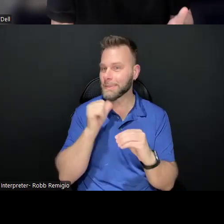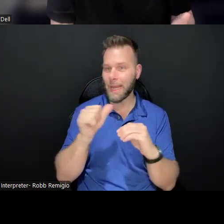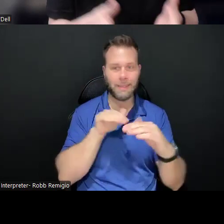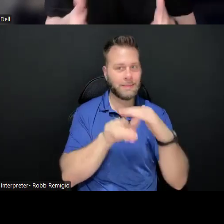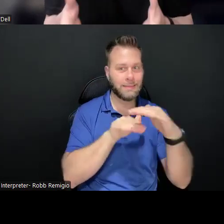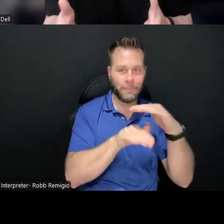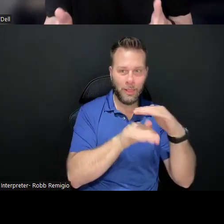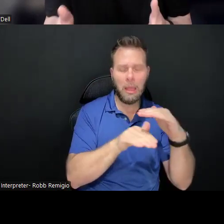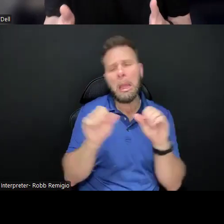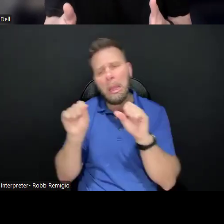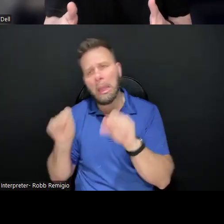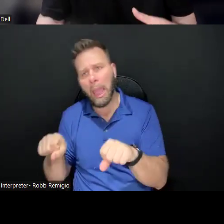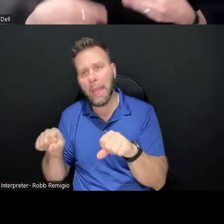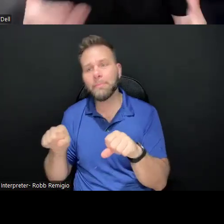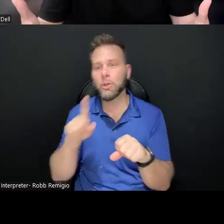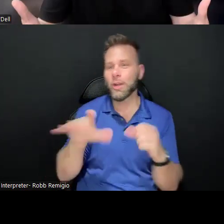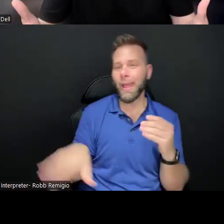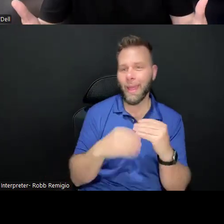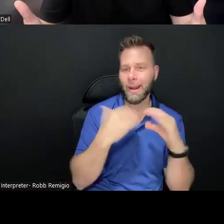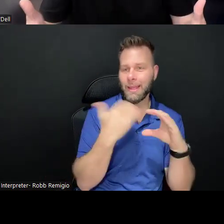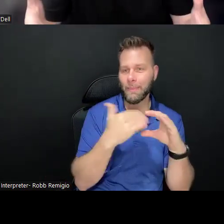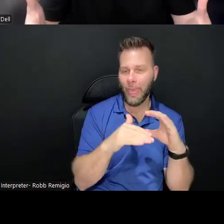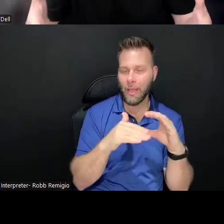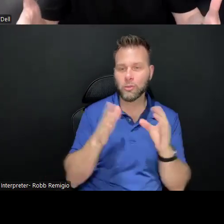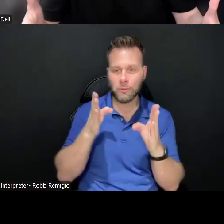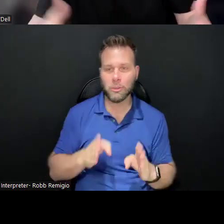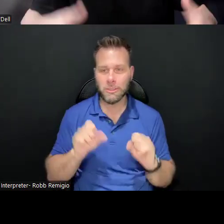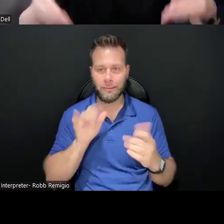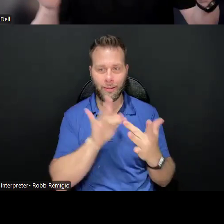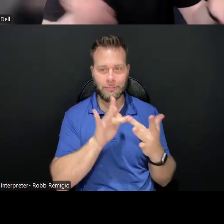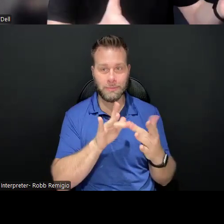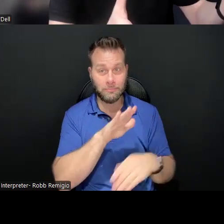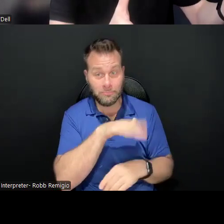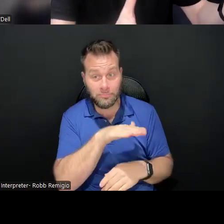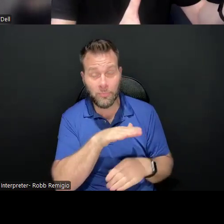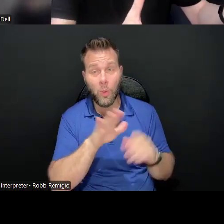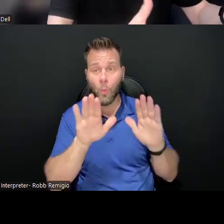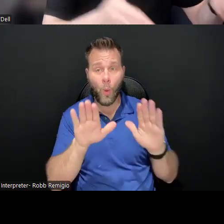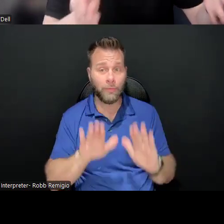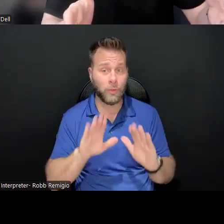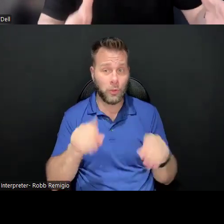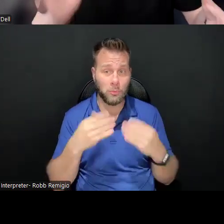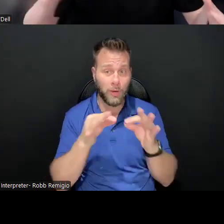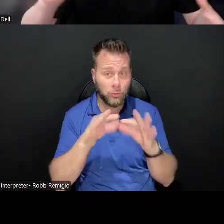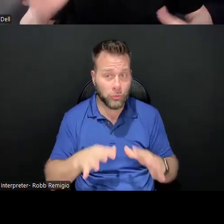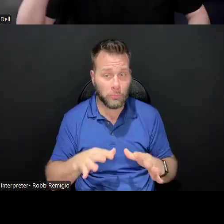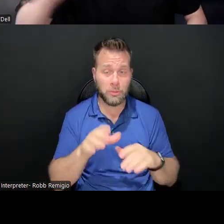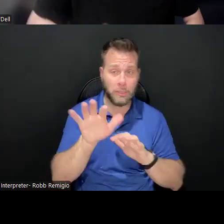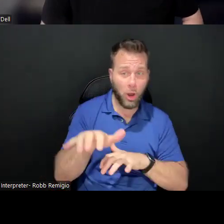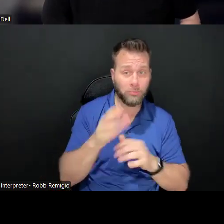A phone number can be a little You can put a phone number there, but you also should put an e-mail so the person can contact you, hey, it's great